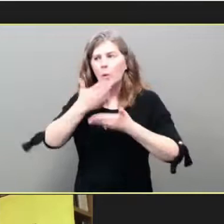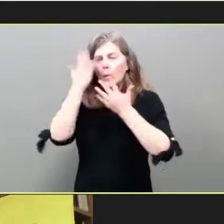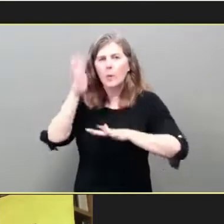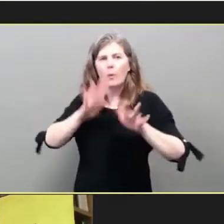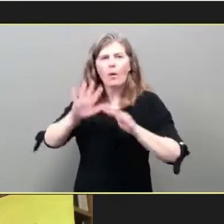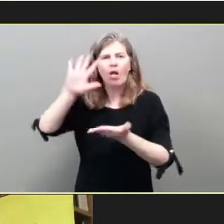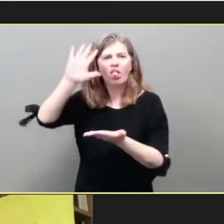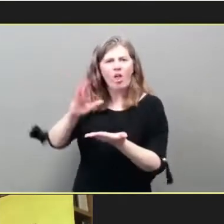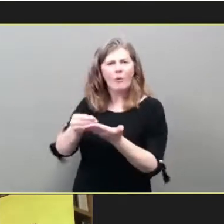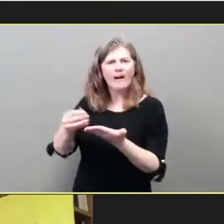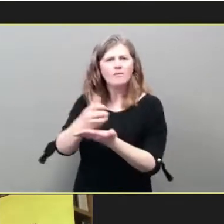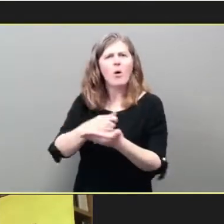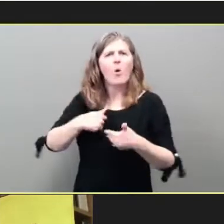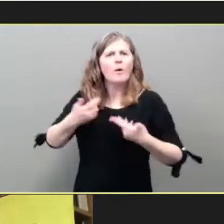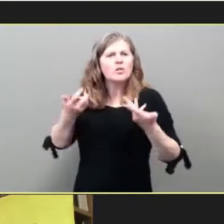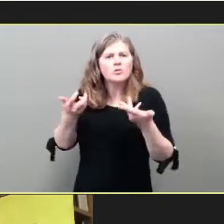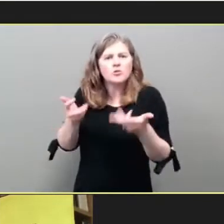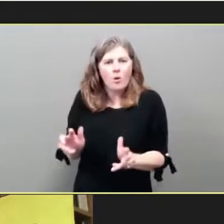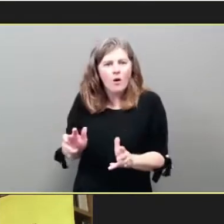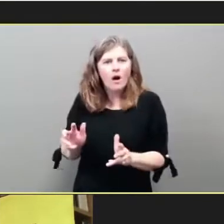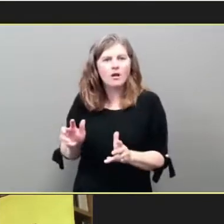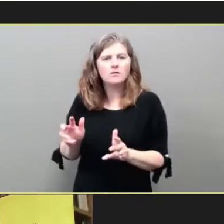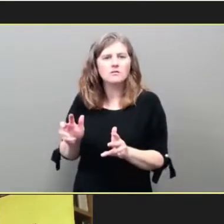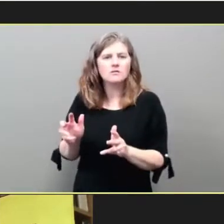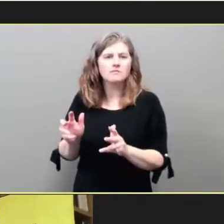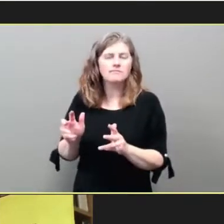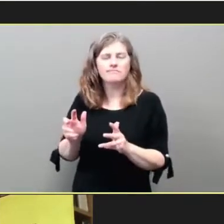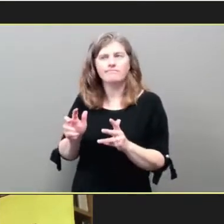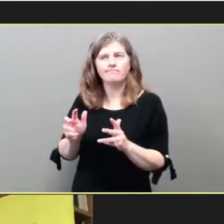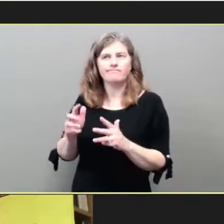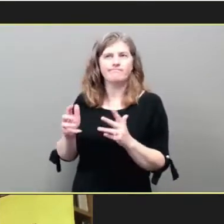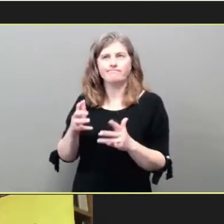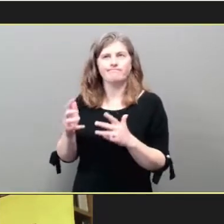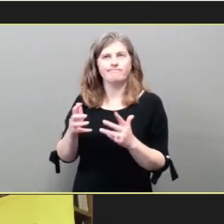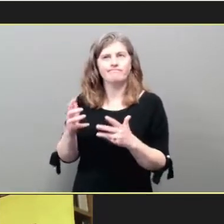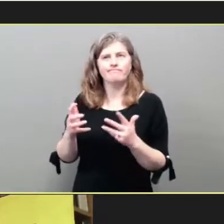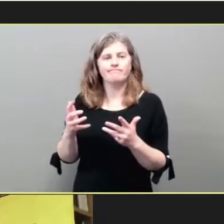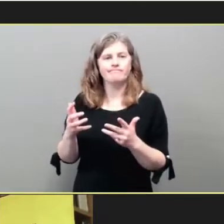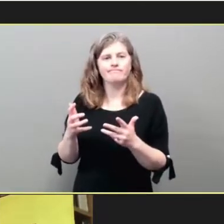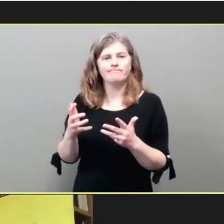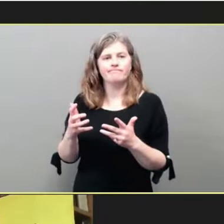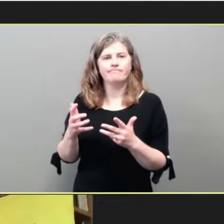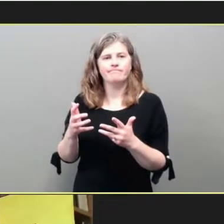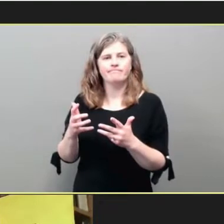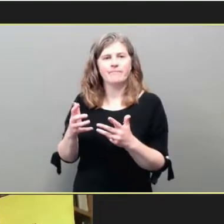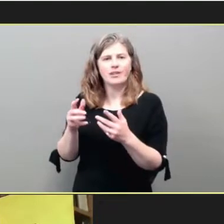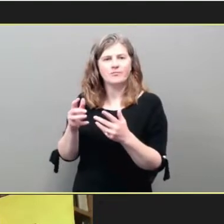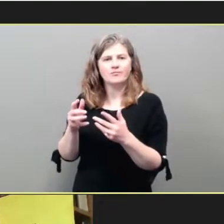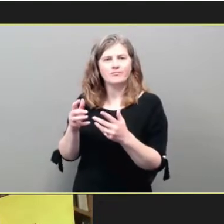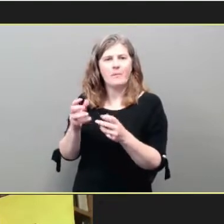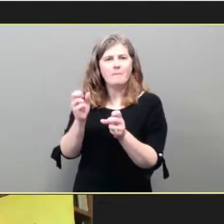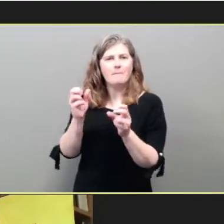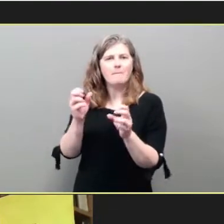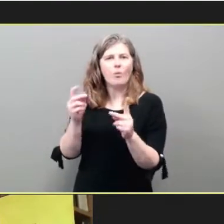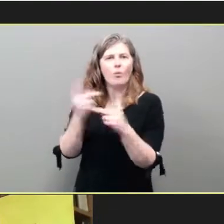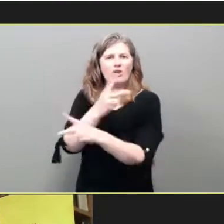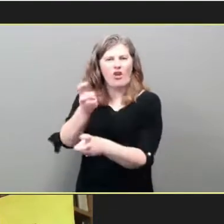want to do anything that might give an advantage in, you know, to do some of